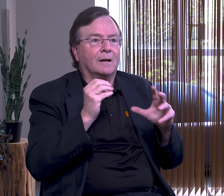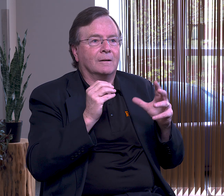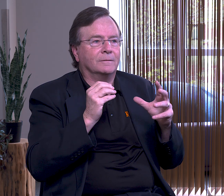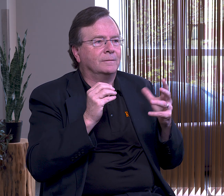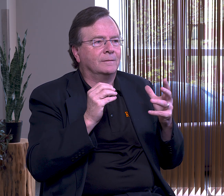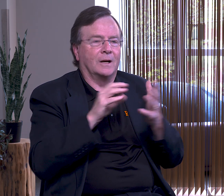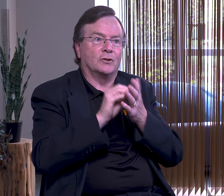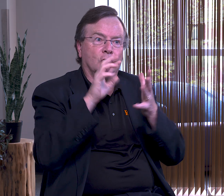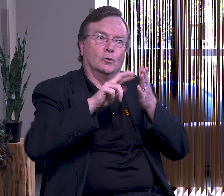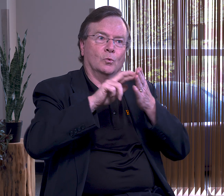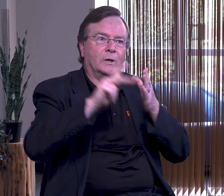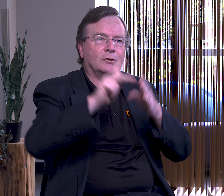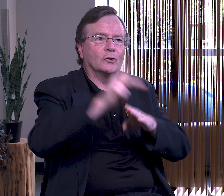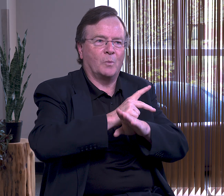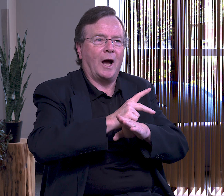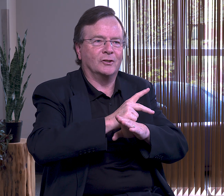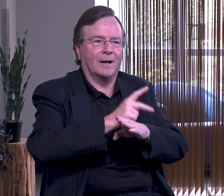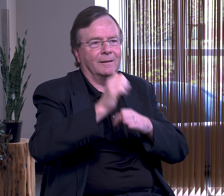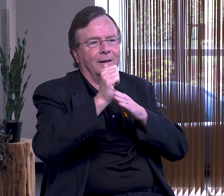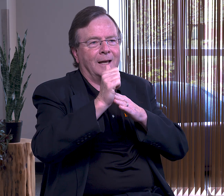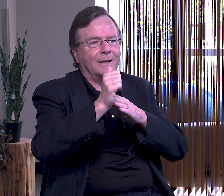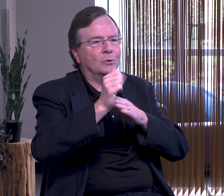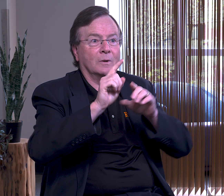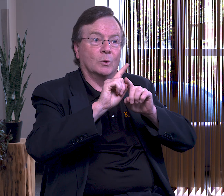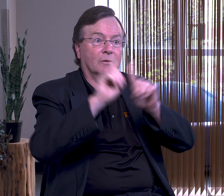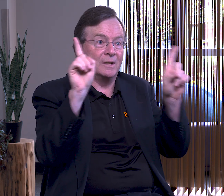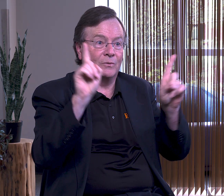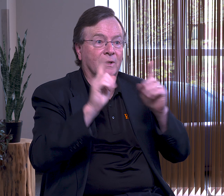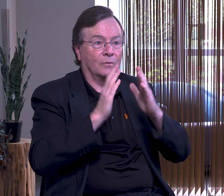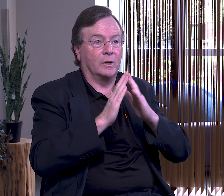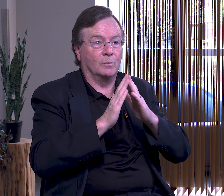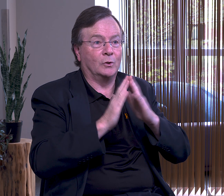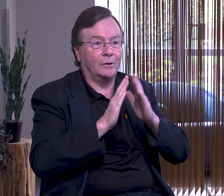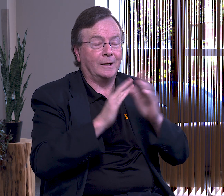of a student research project that led to a real difference for the community.